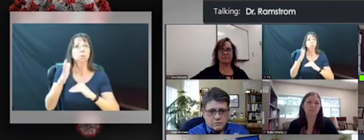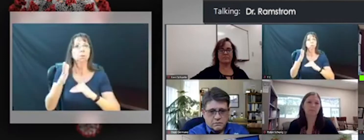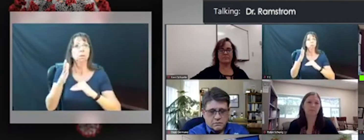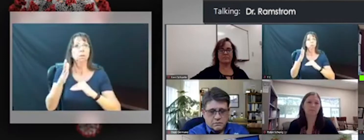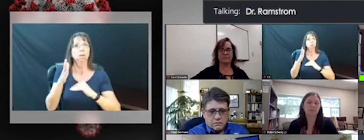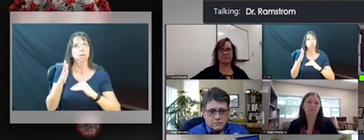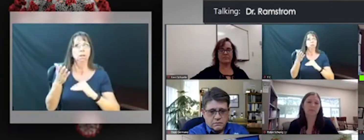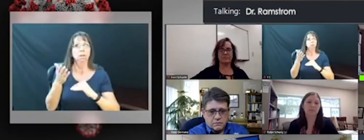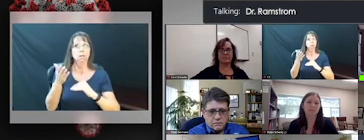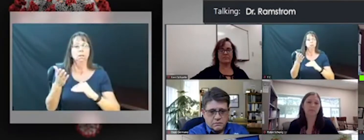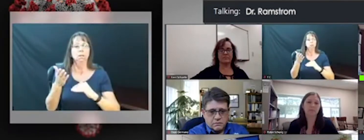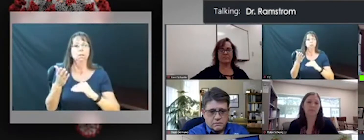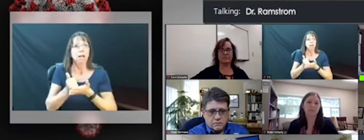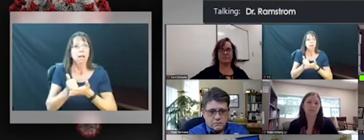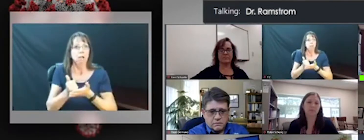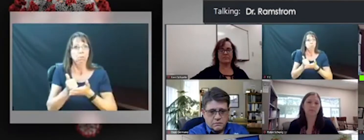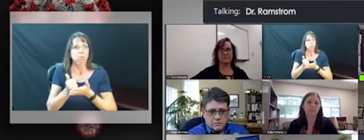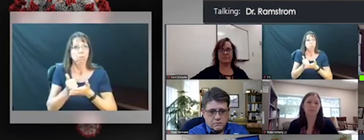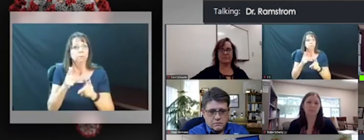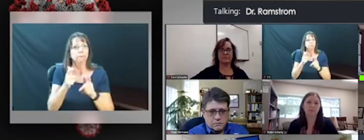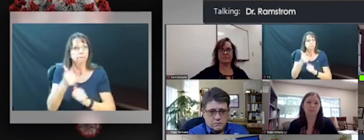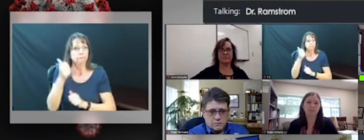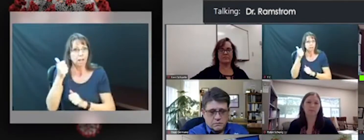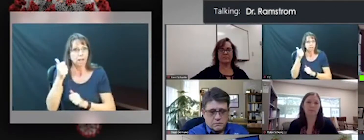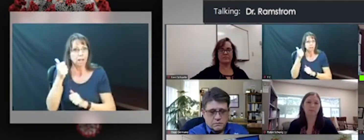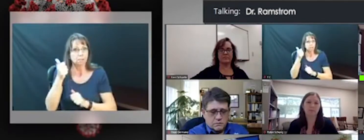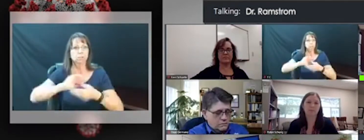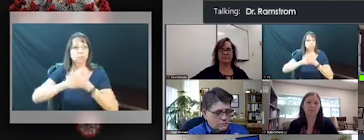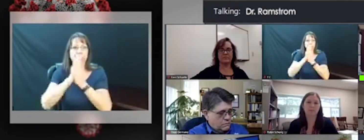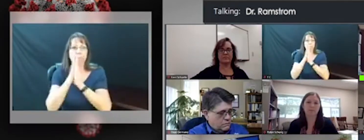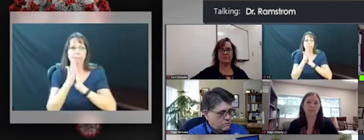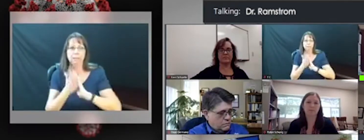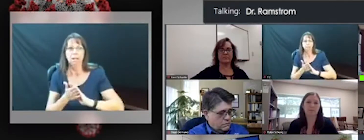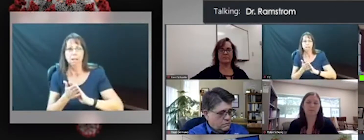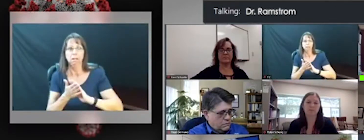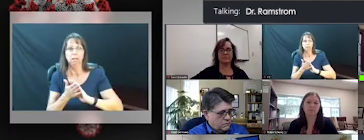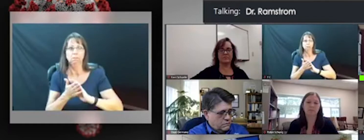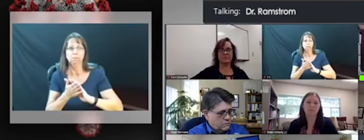of go back again to a less restrictive tier and that's what they're designed to do. We've seen it